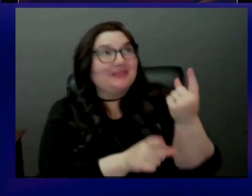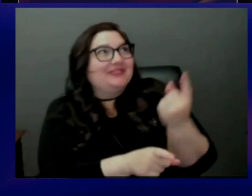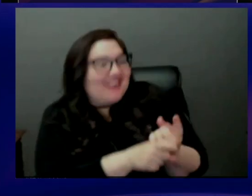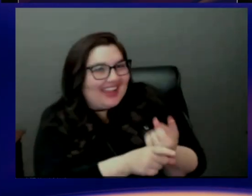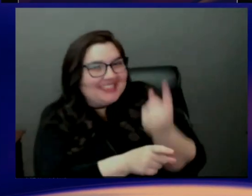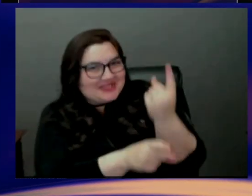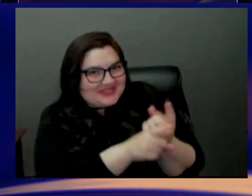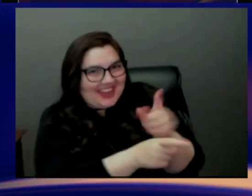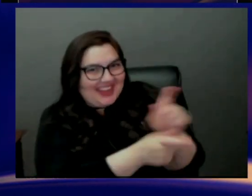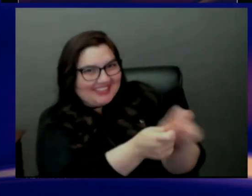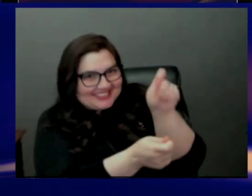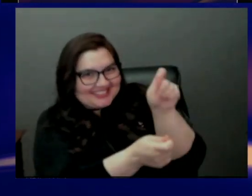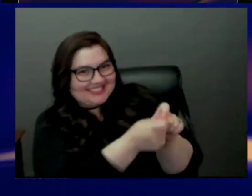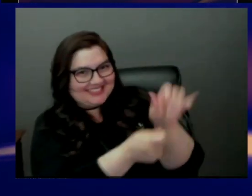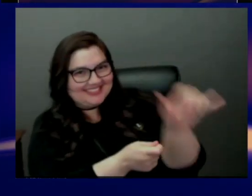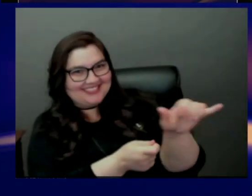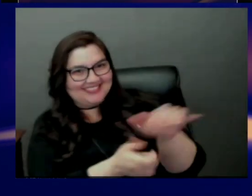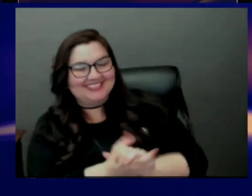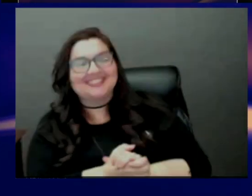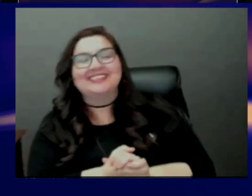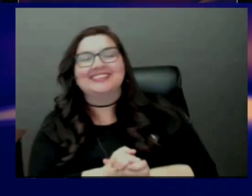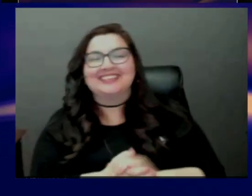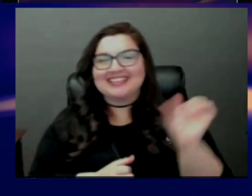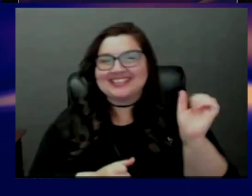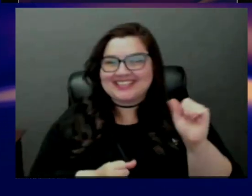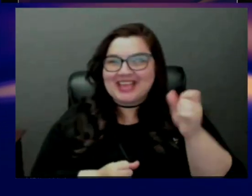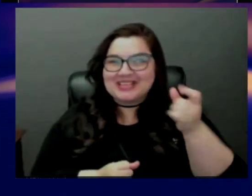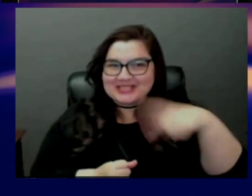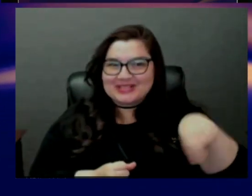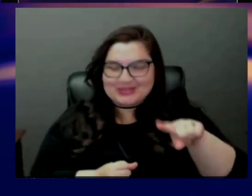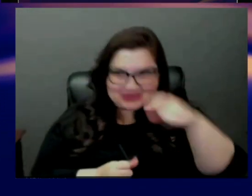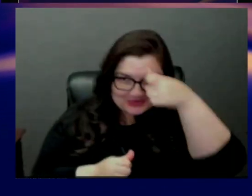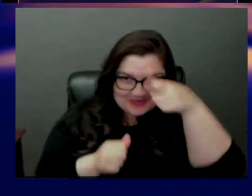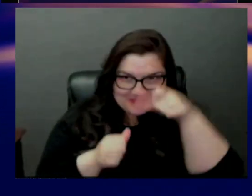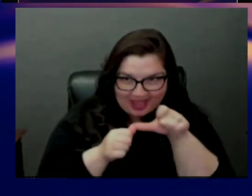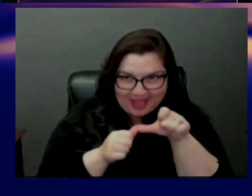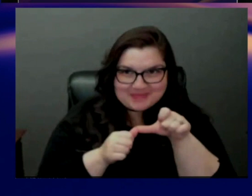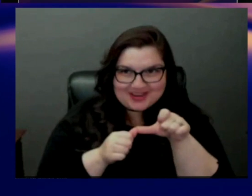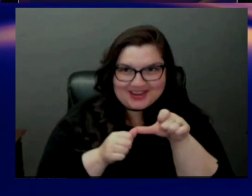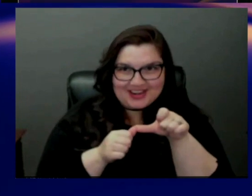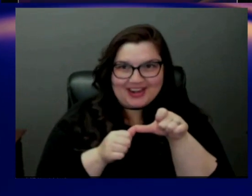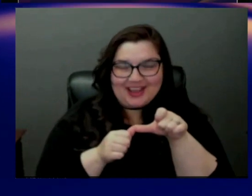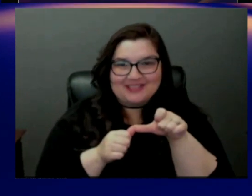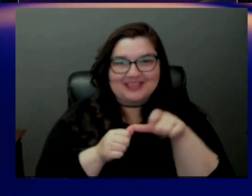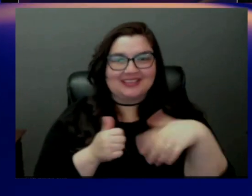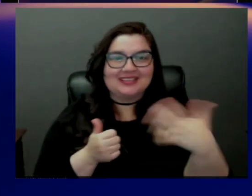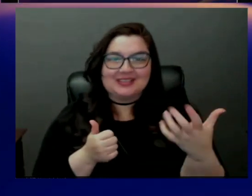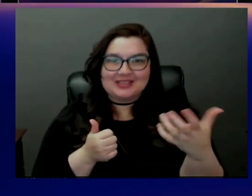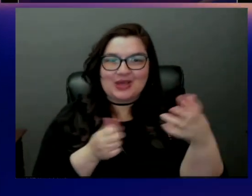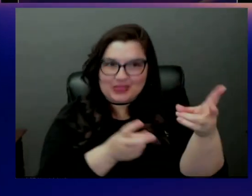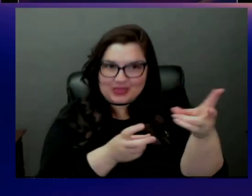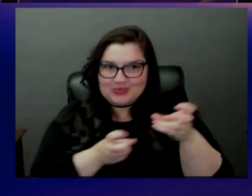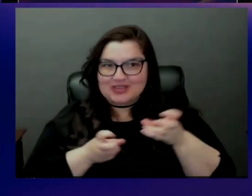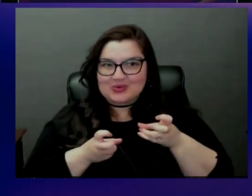Right, right, so you guys if you guys remember, we had grabbed this particular trace ID.